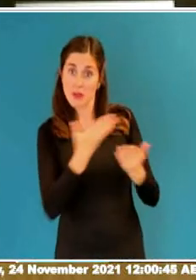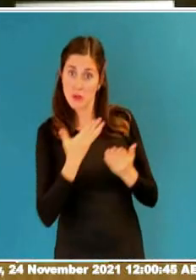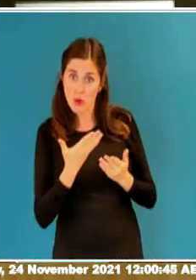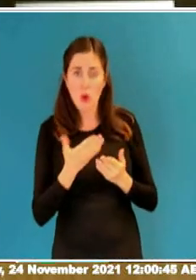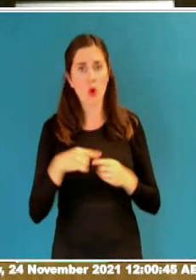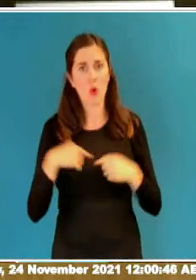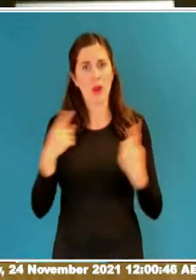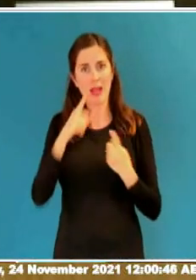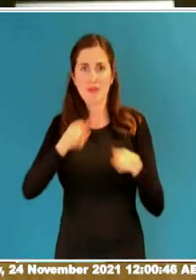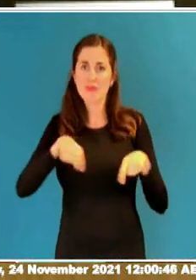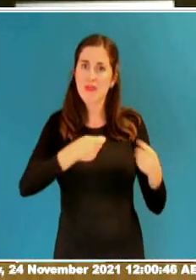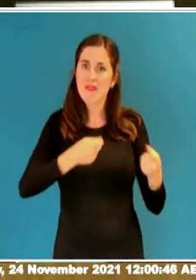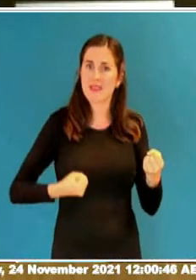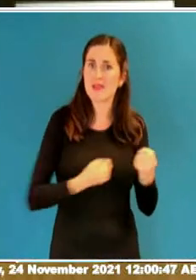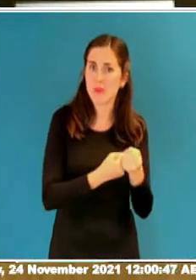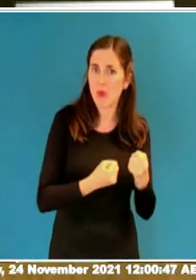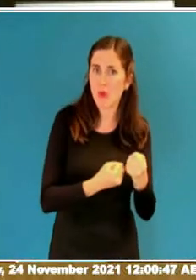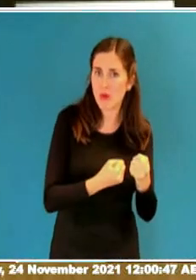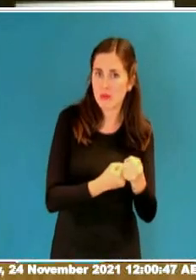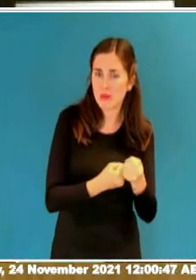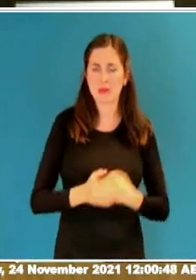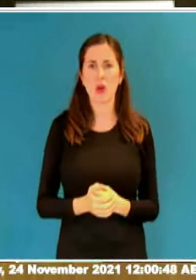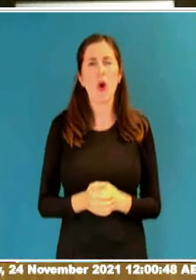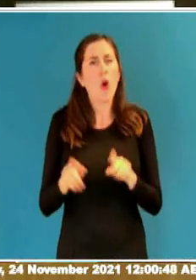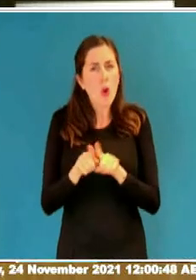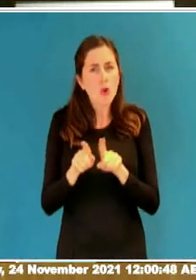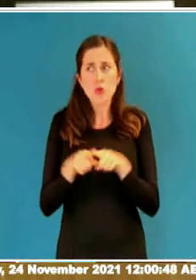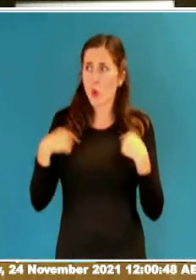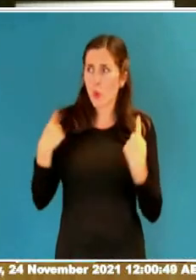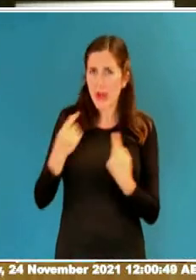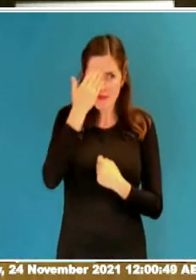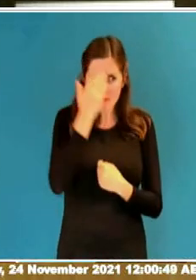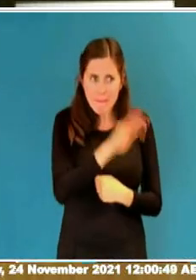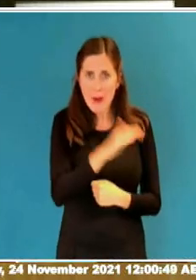us to ensure that people are aware of the different supports that we can provide for